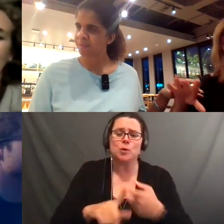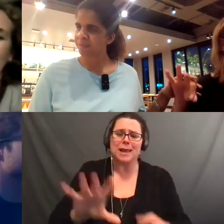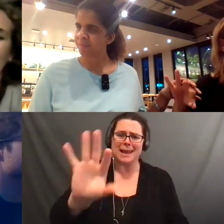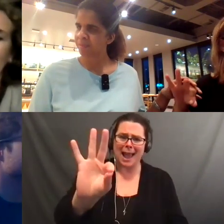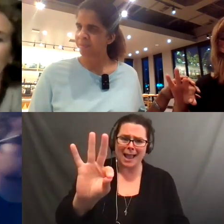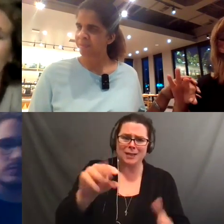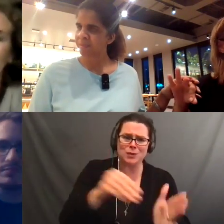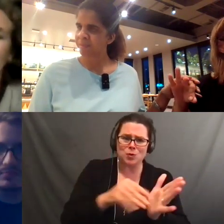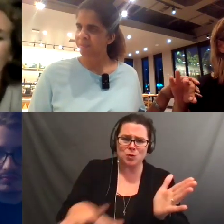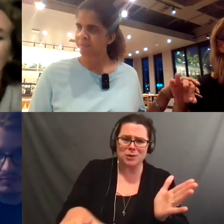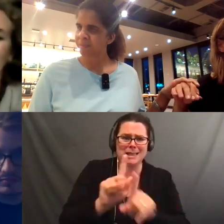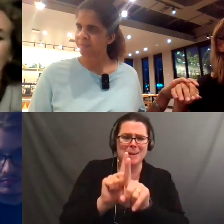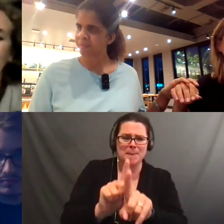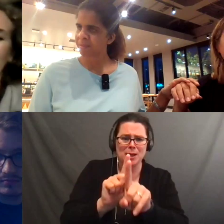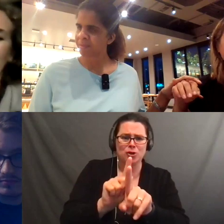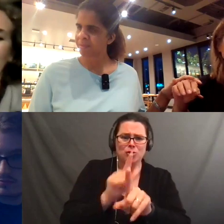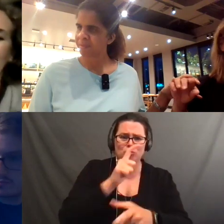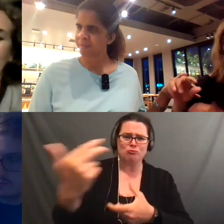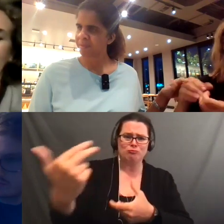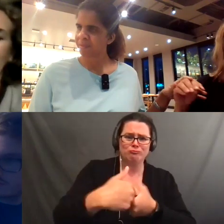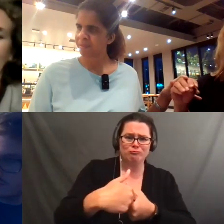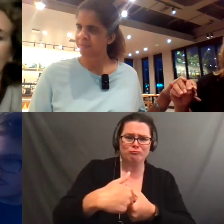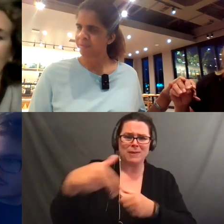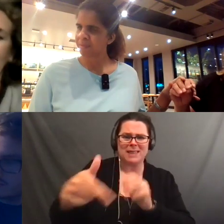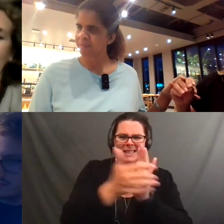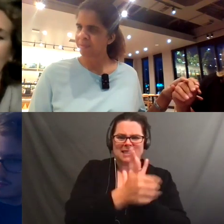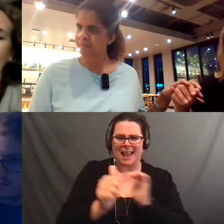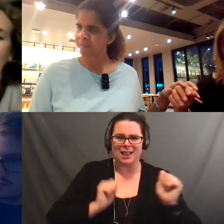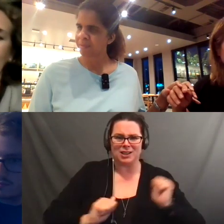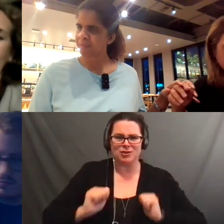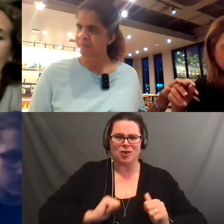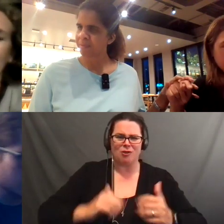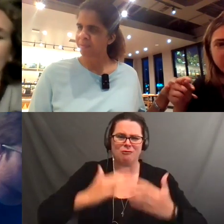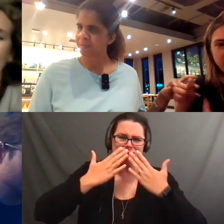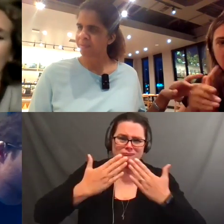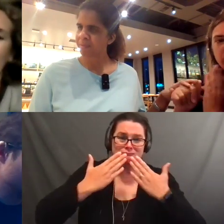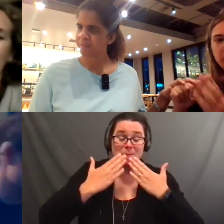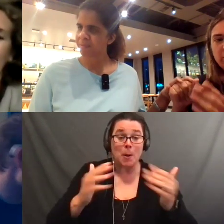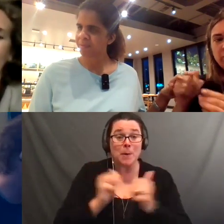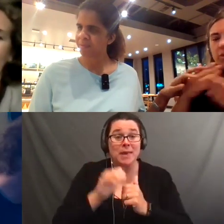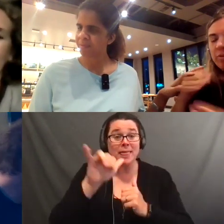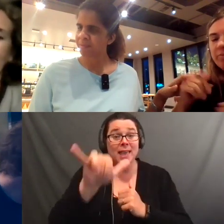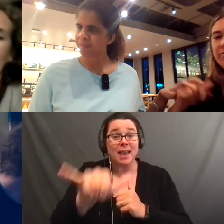mentors who took part in the Talent Show. With that, I think we're done.